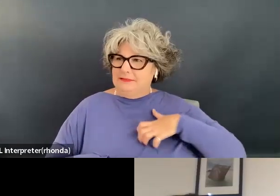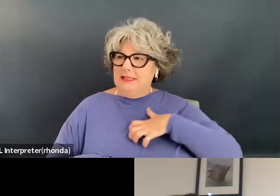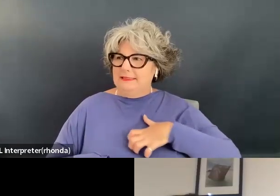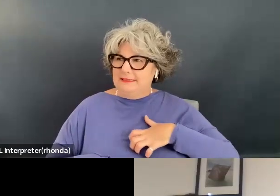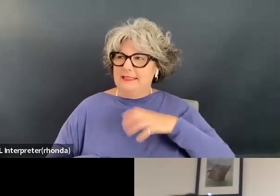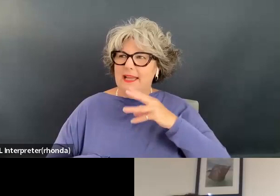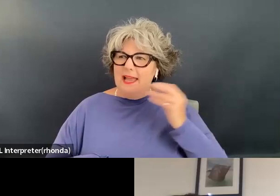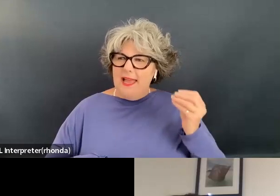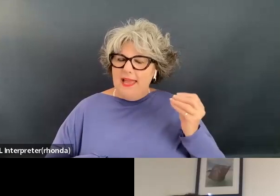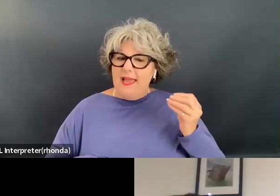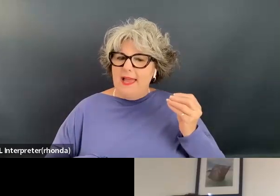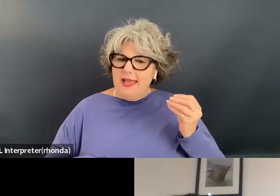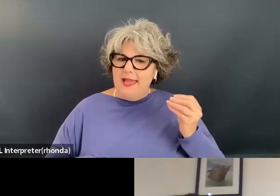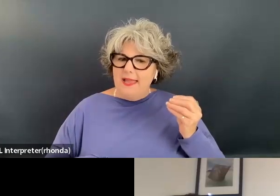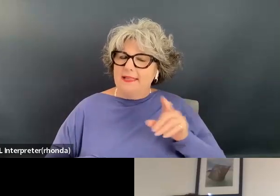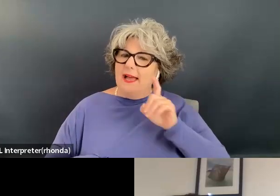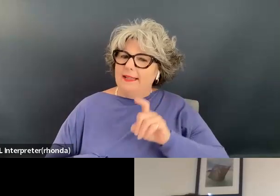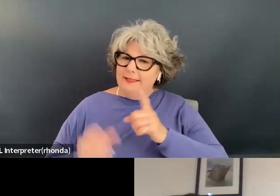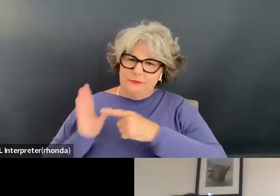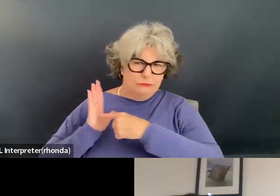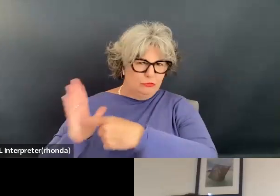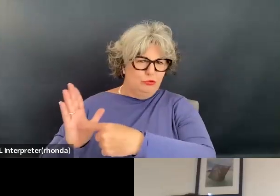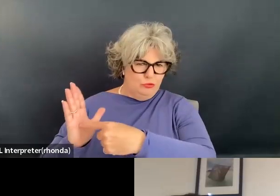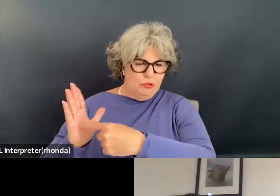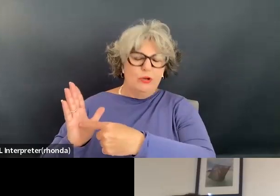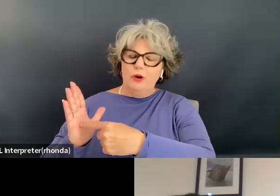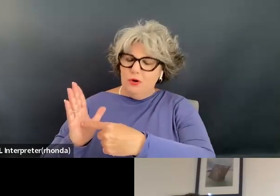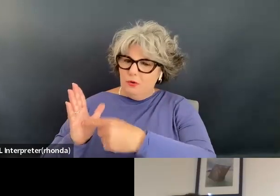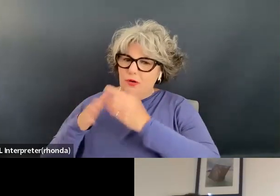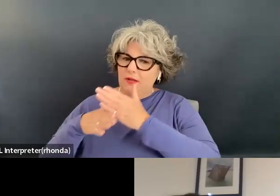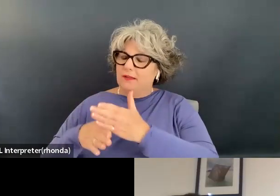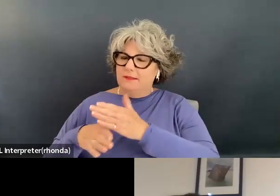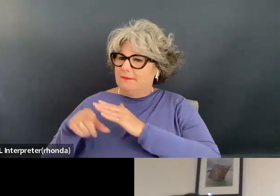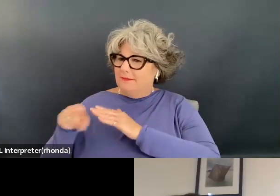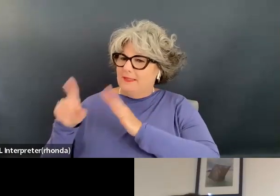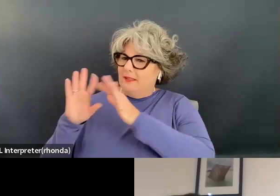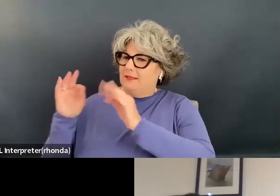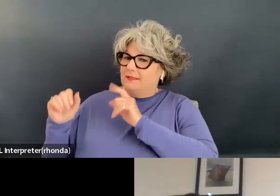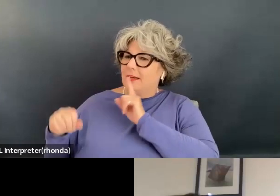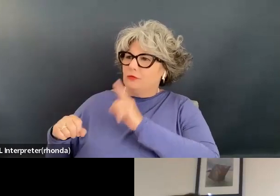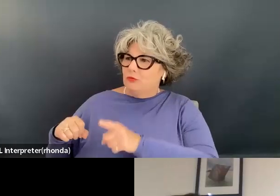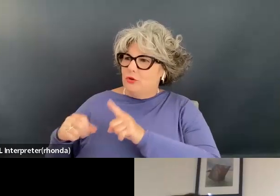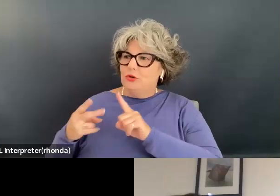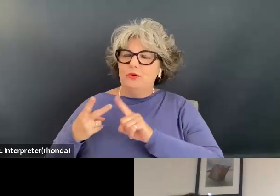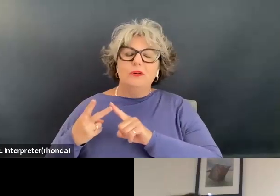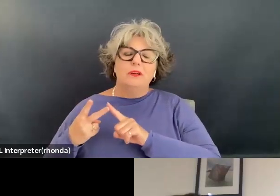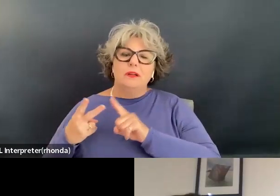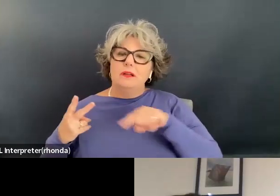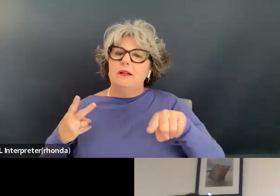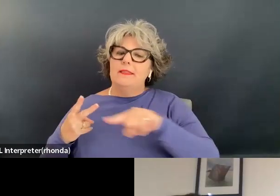And I need to show this is not the case. And the fact that they're trying to lean on,